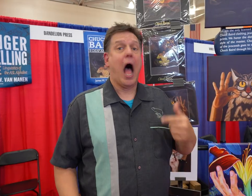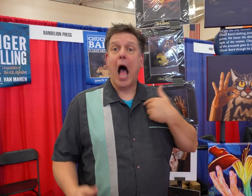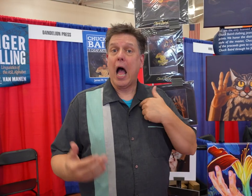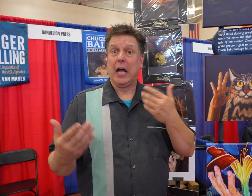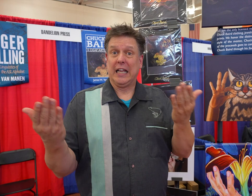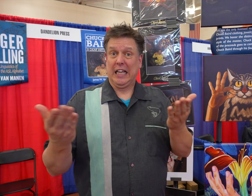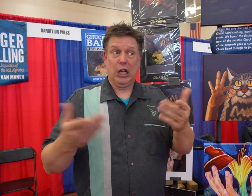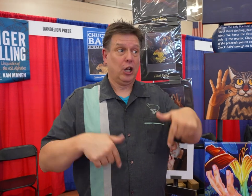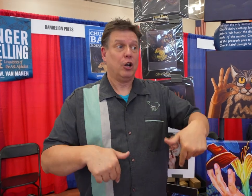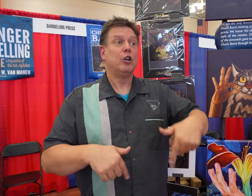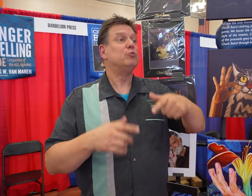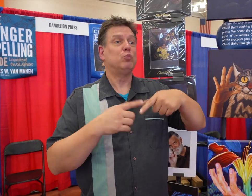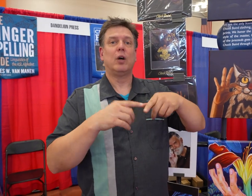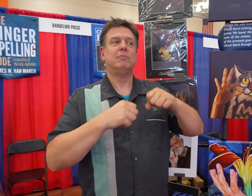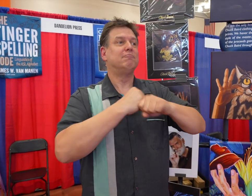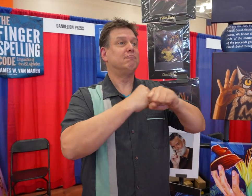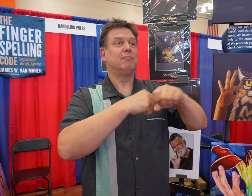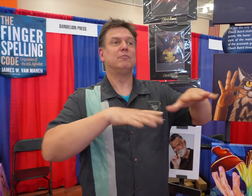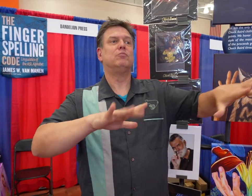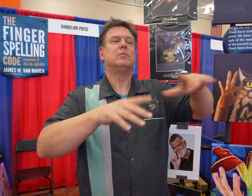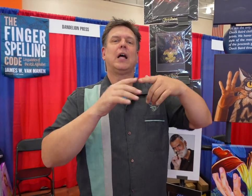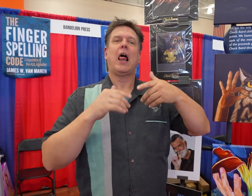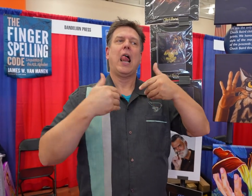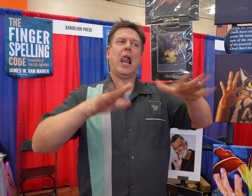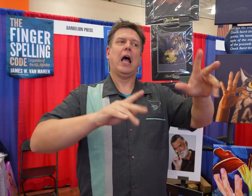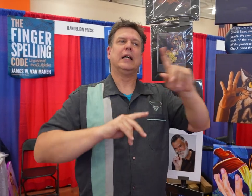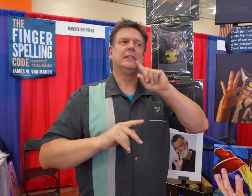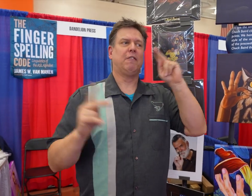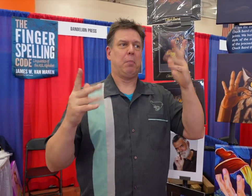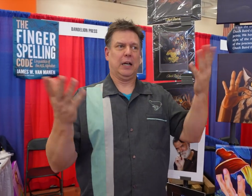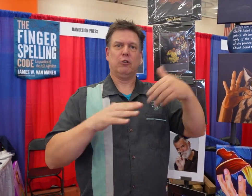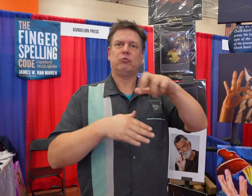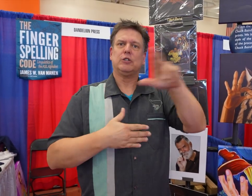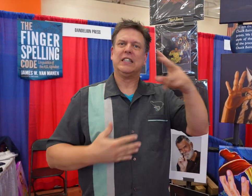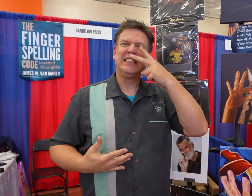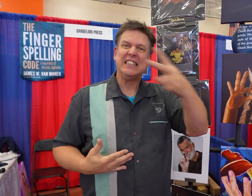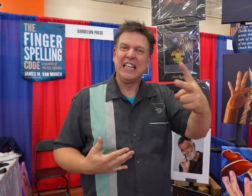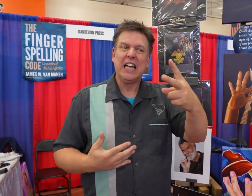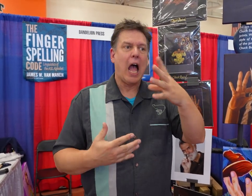I’m here to promote it and let the Deaf people here in Rochester really see